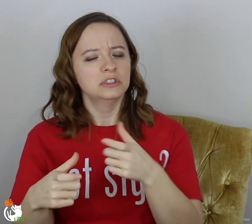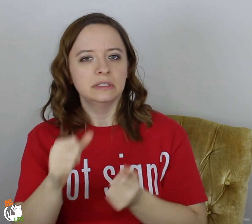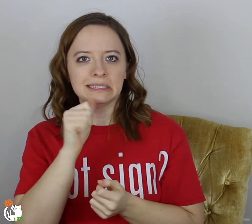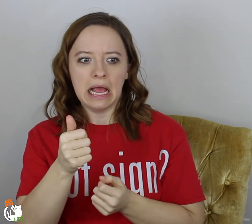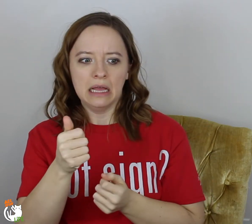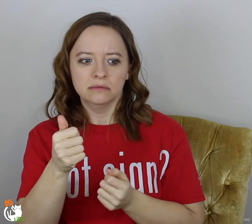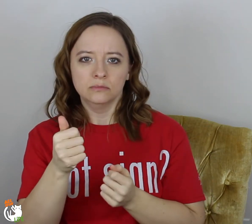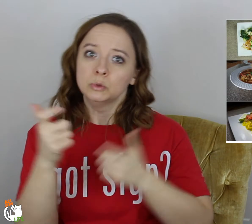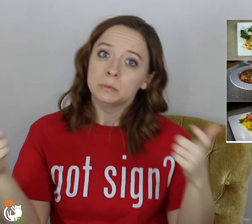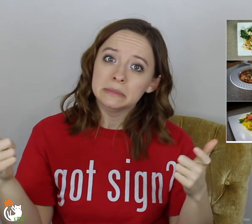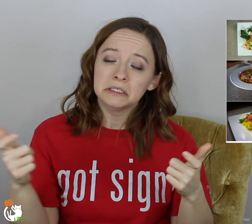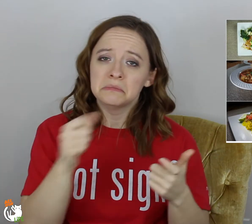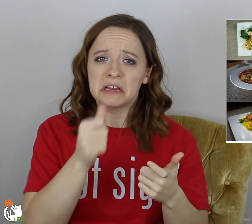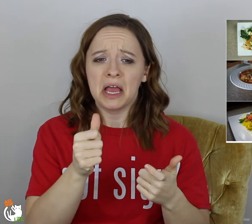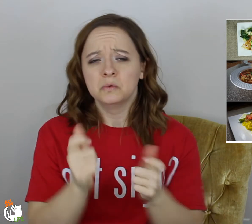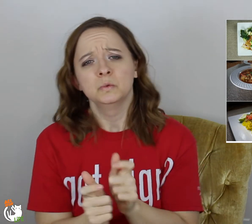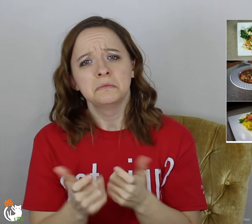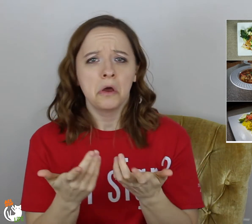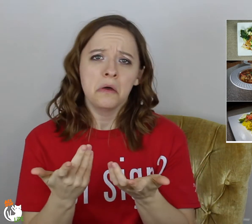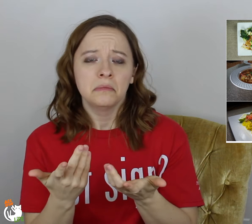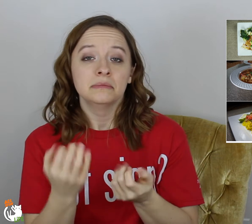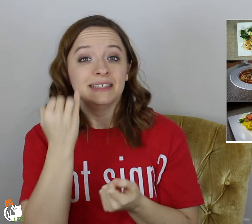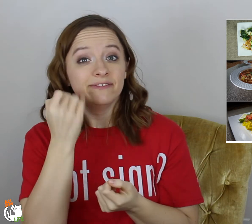They're not too big and not too small.